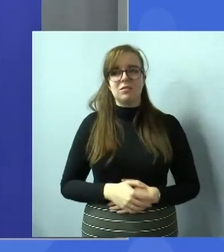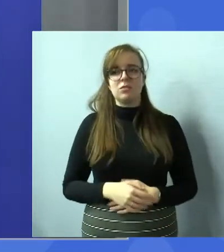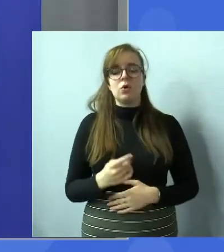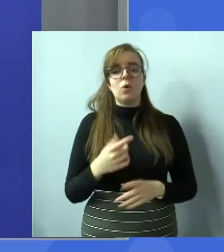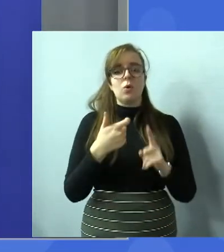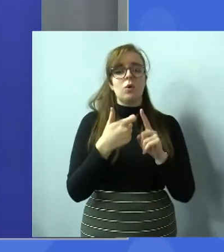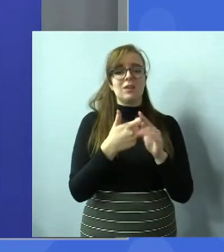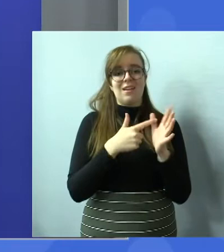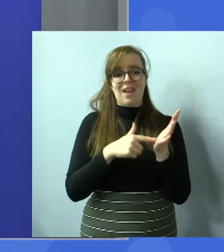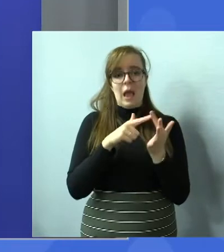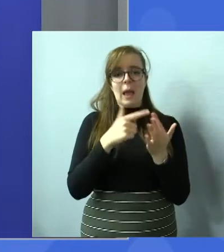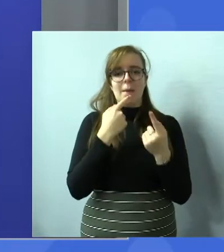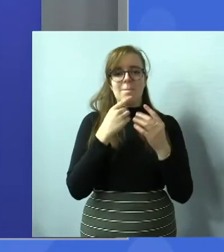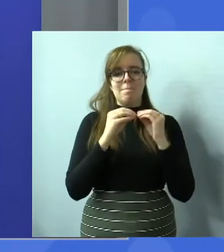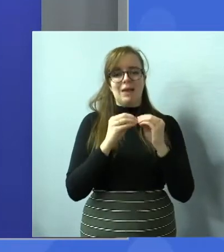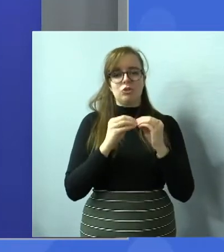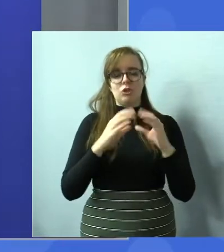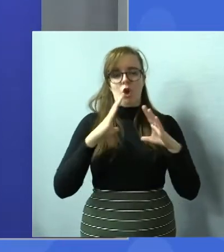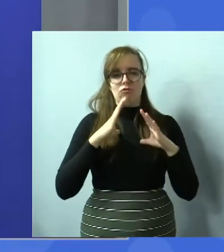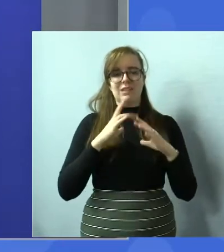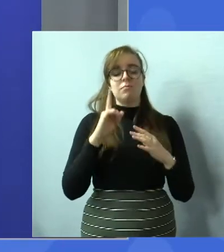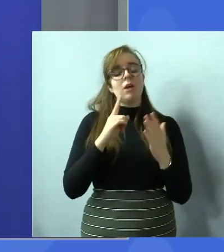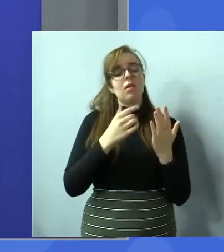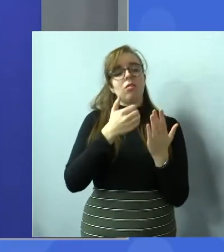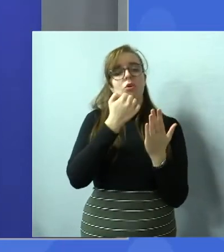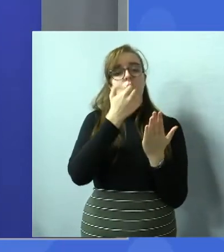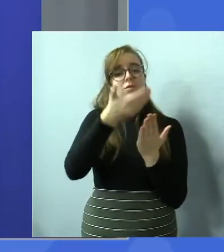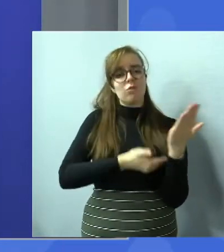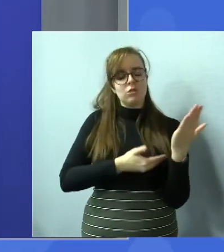the code of conduct and the conversation guidelines I just want to touch on the